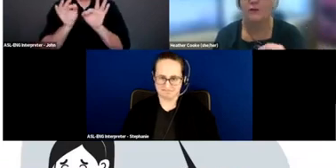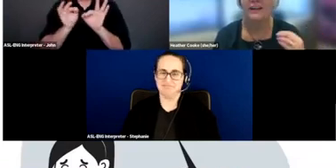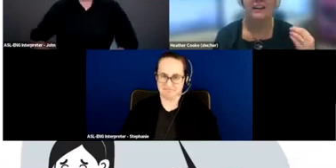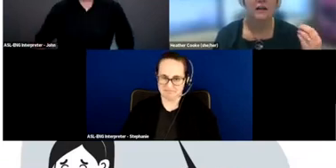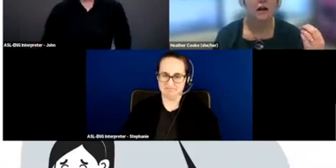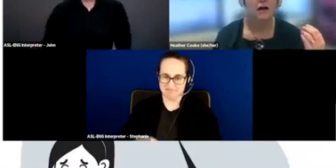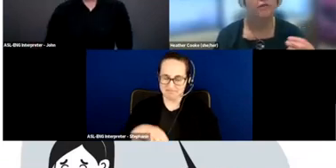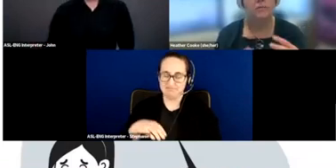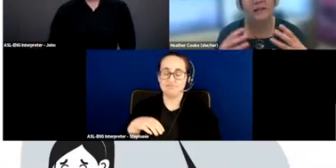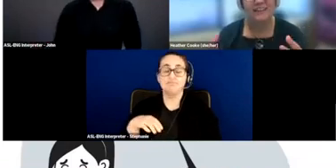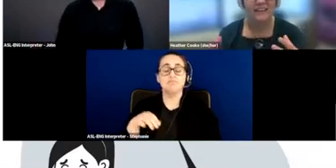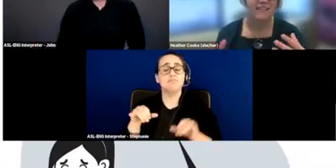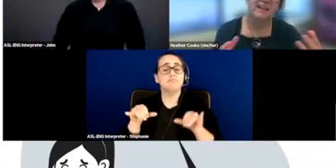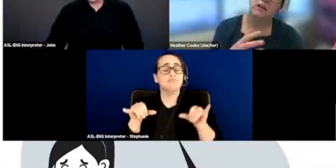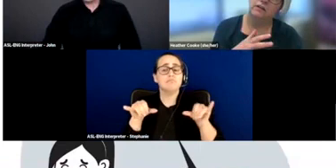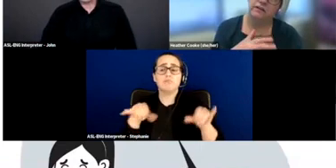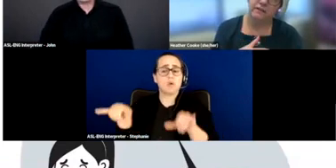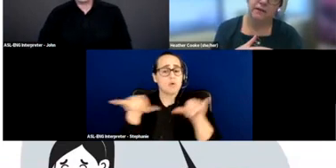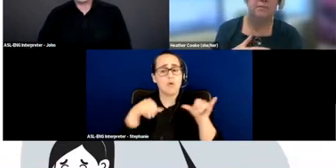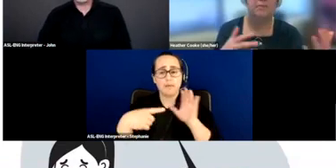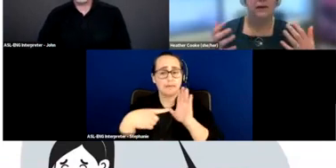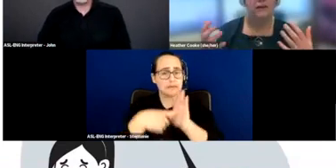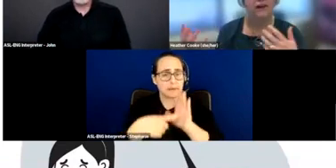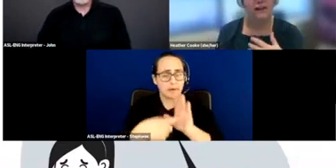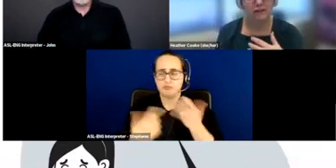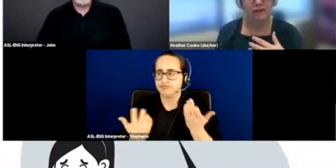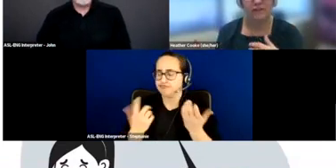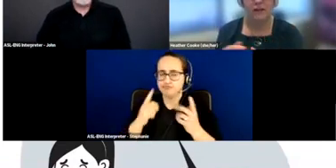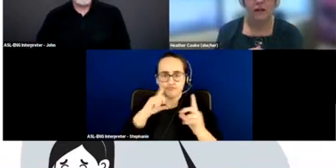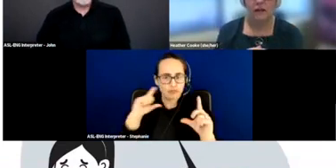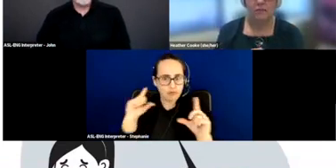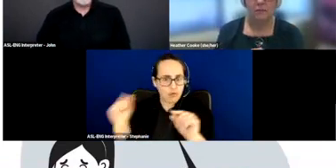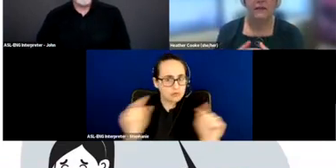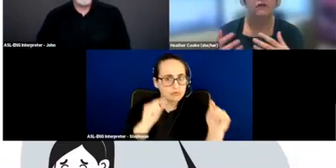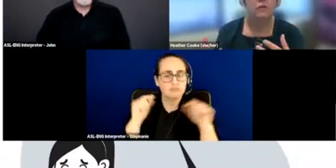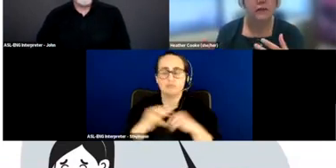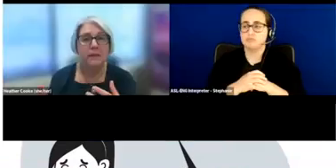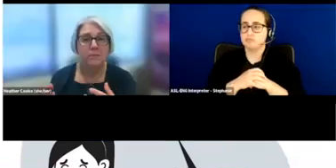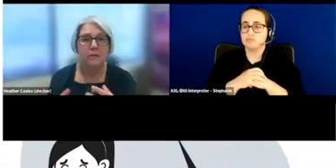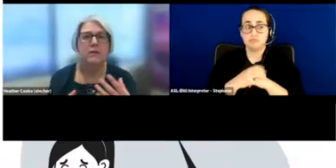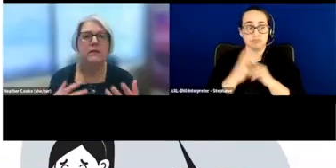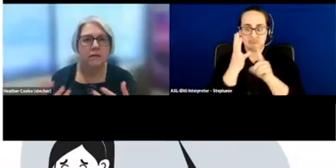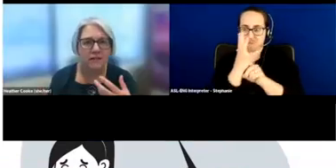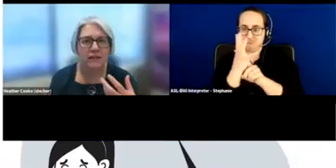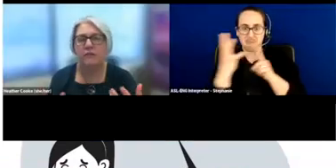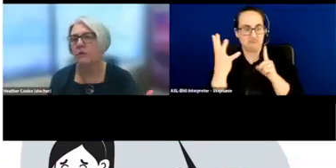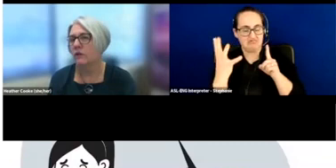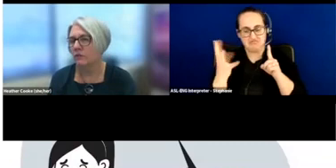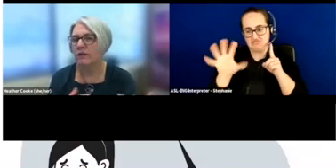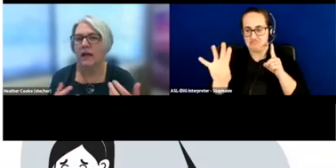mongering, of forming cliques that included some but not others, ignoring people particularly if they were new